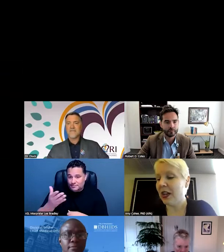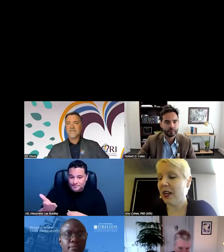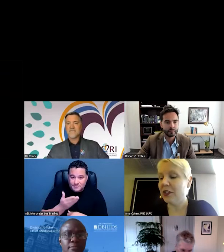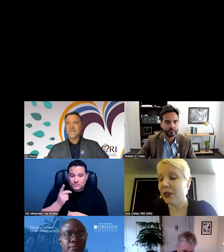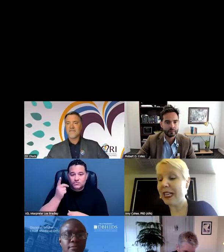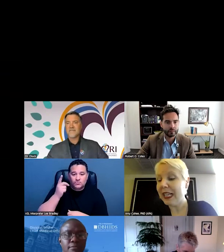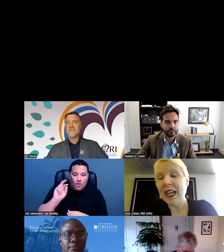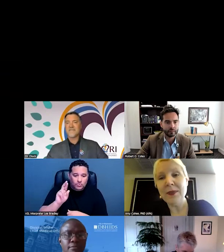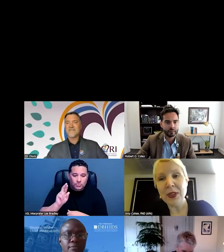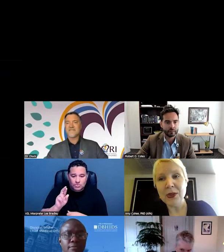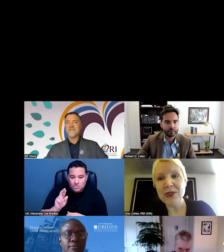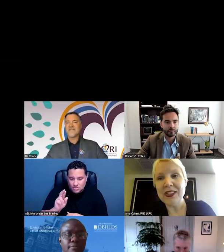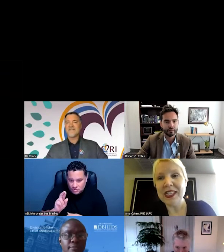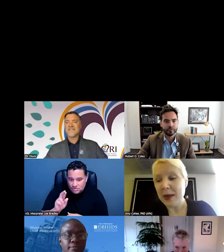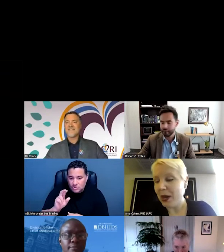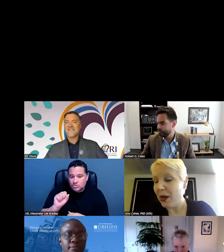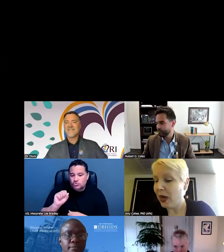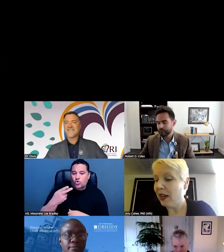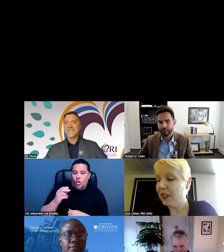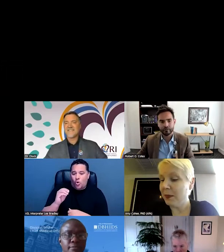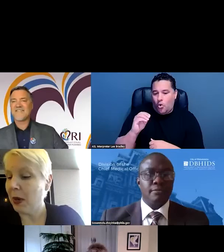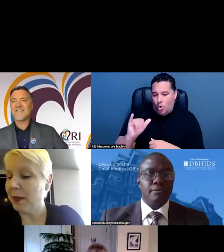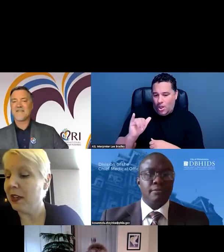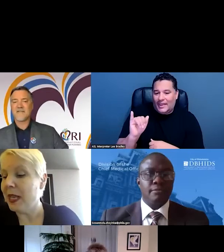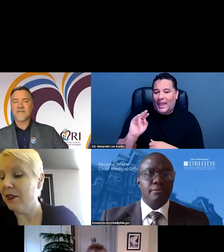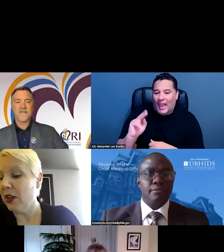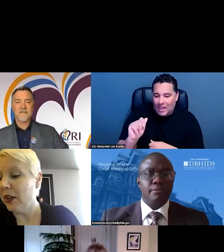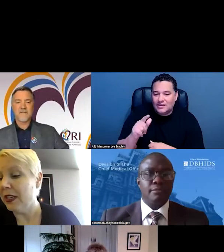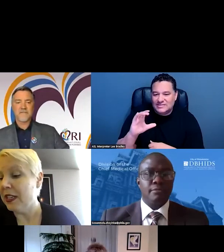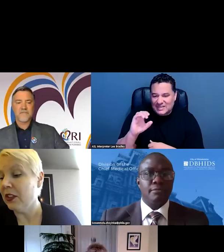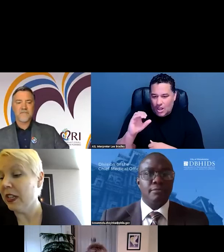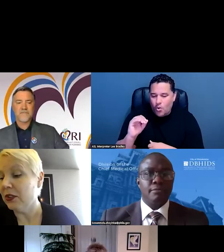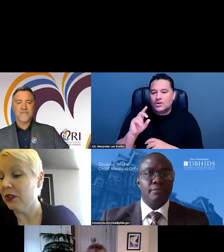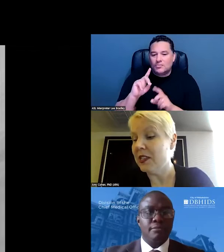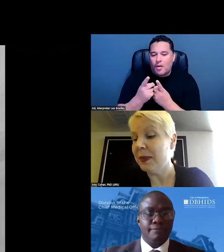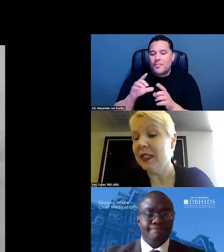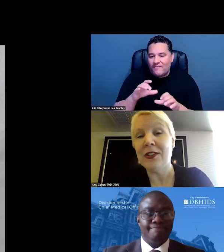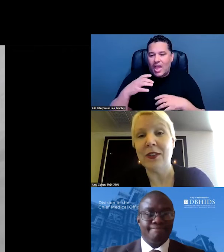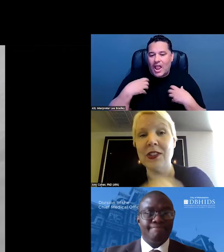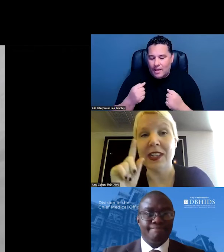. SO I AM INVITING TO THE FRONT NOW , DR. SOSUNM